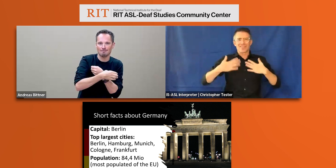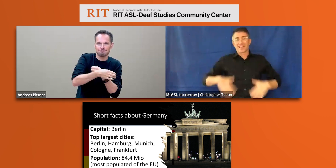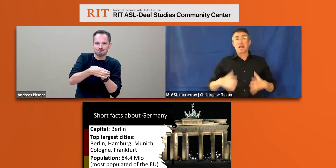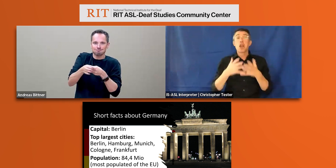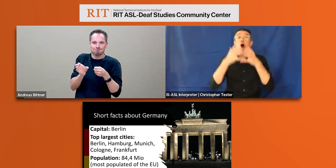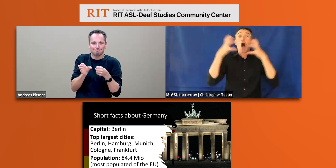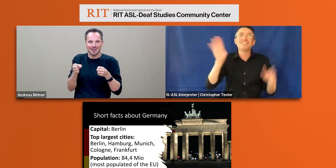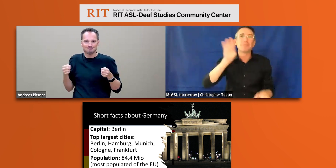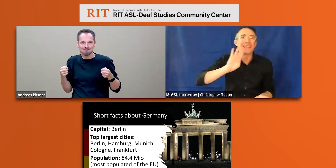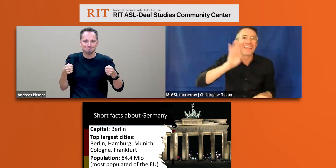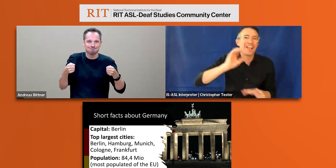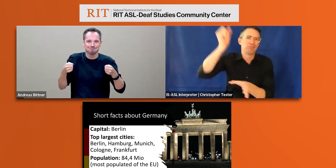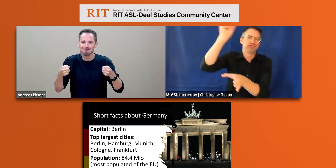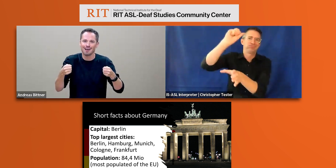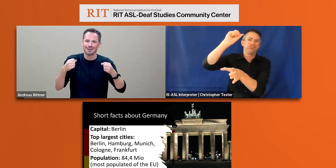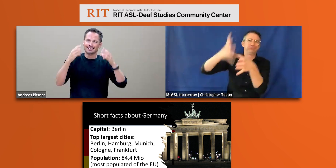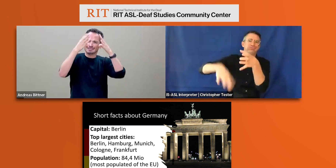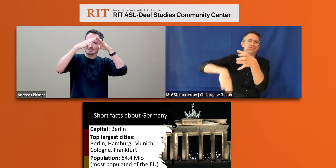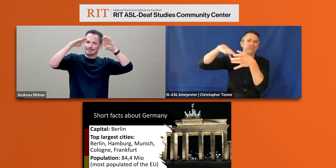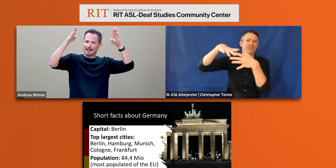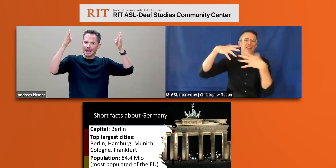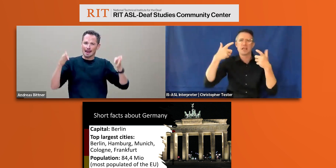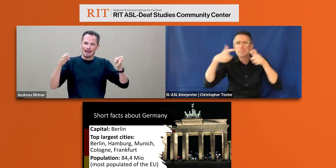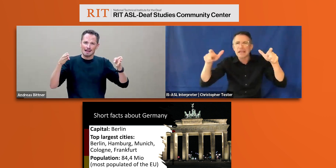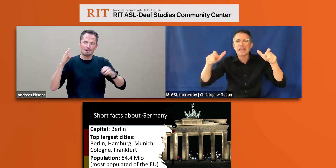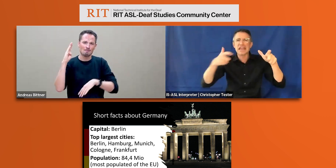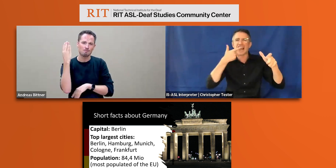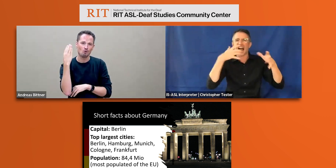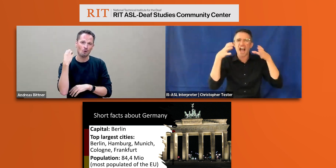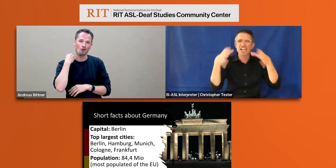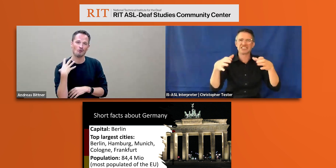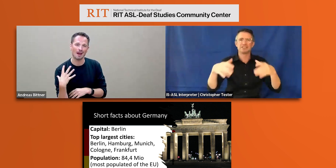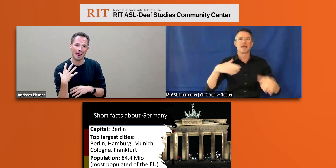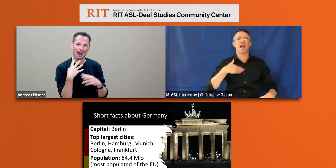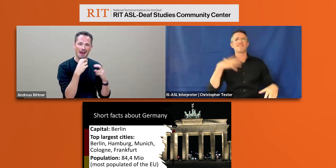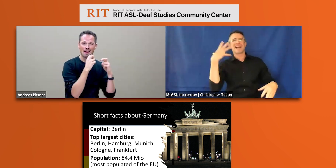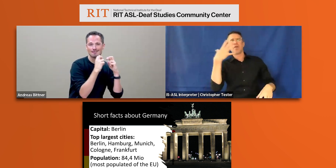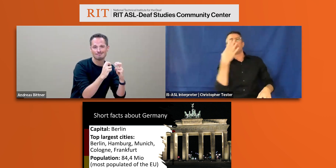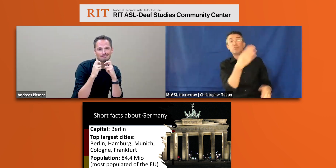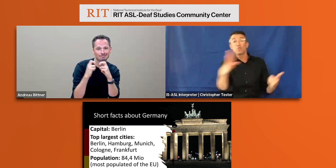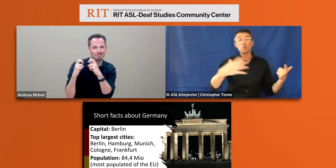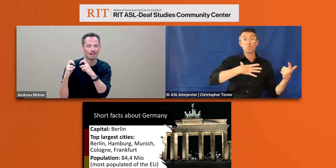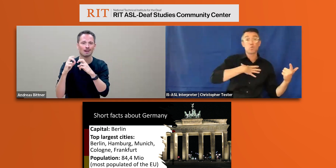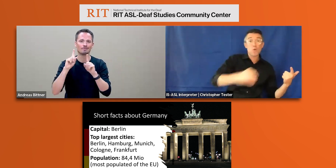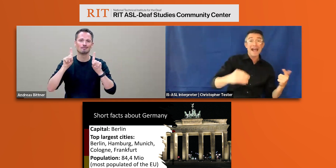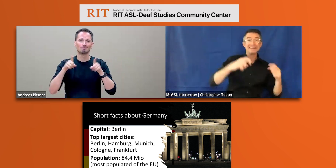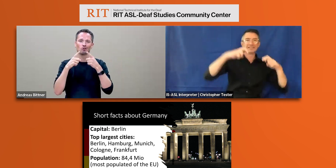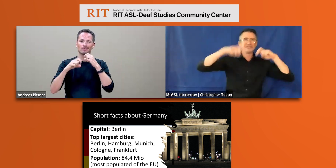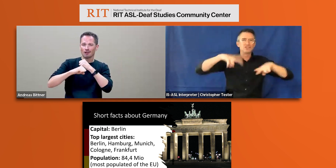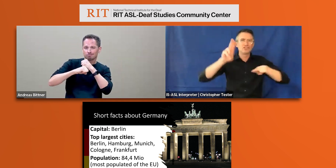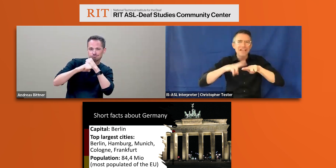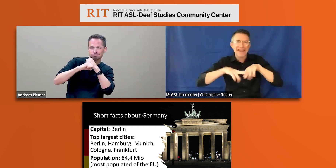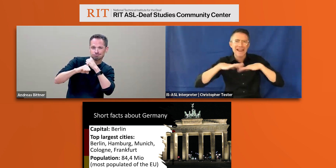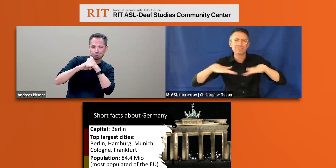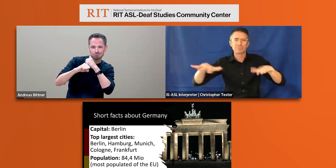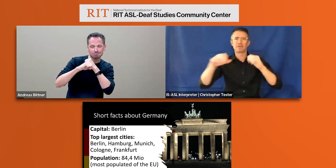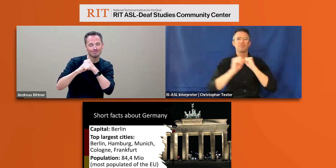They wear certain outfits. There's a lot of beer, obviously. Lederhosen. They wear lederhosen.